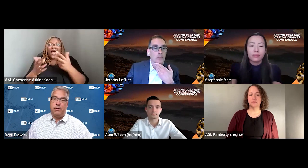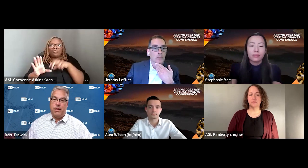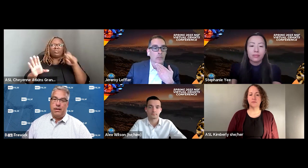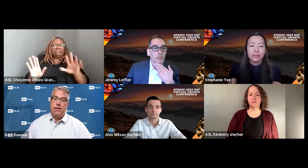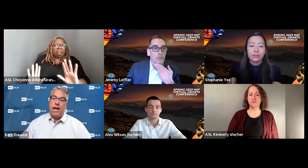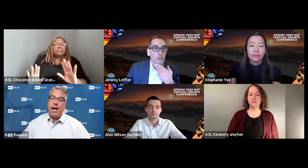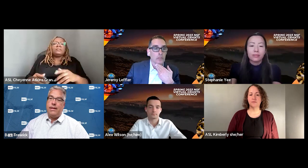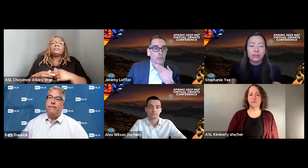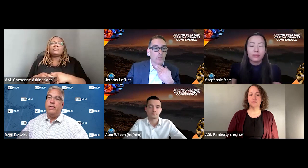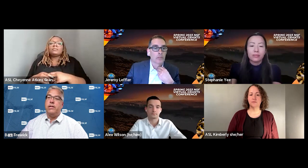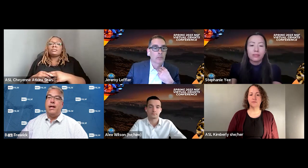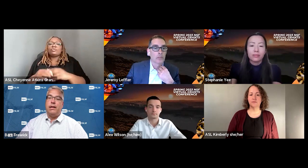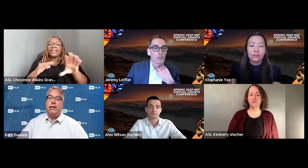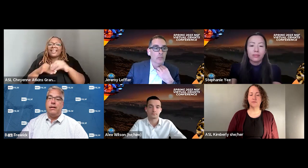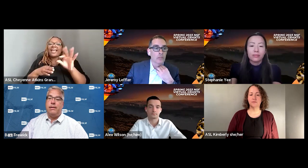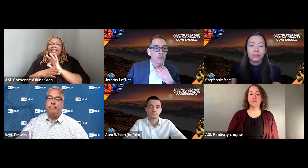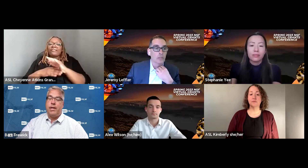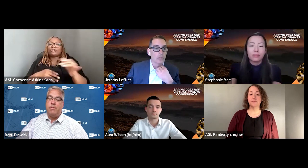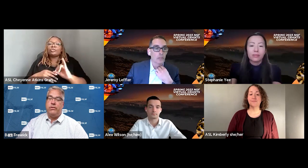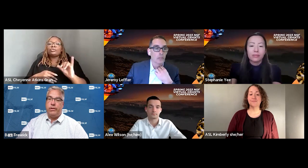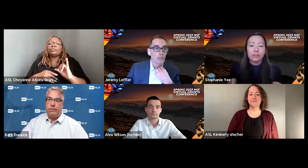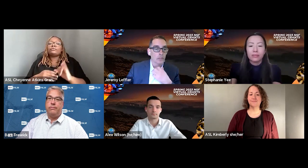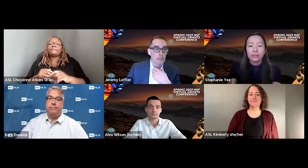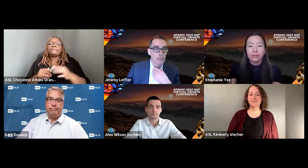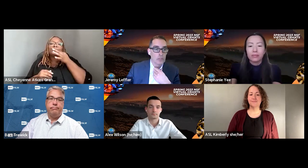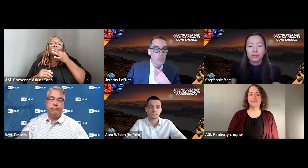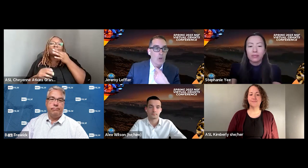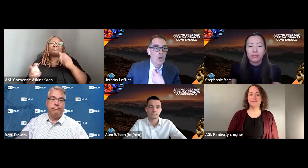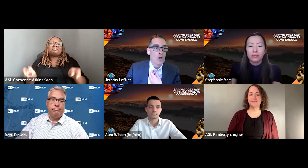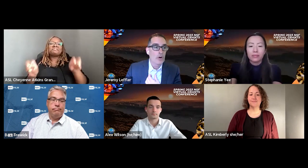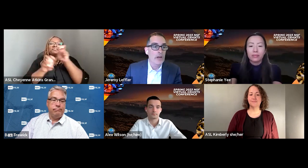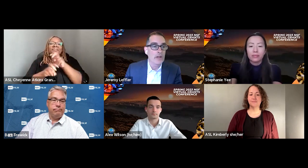We're going to add that functionality -- coming soon. Jeremy Leffler: Okay.